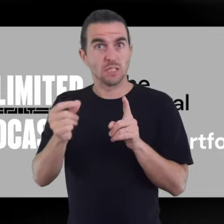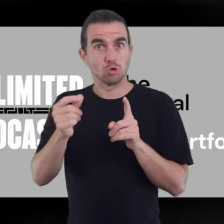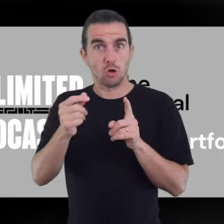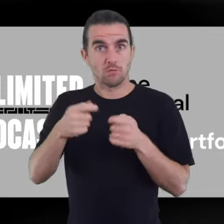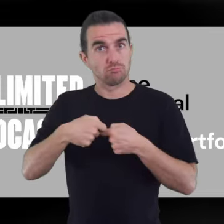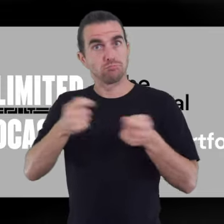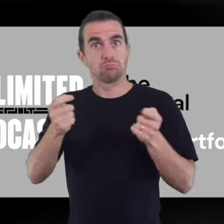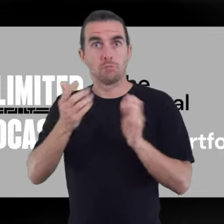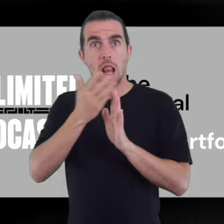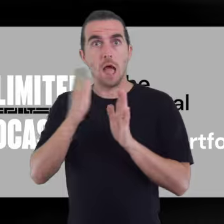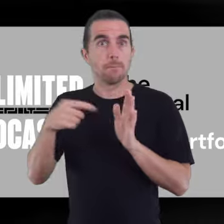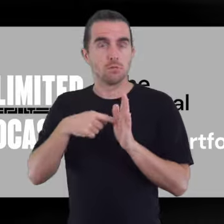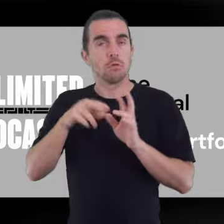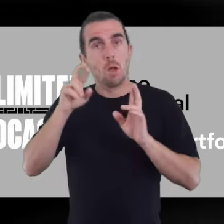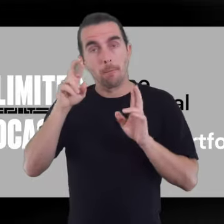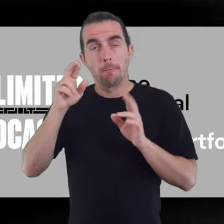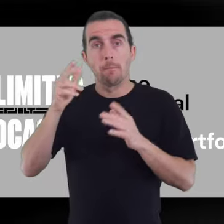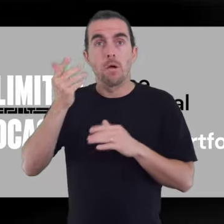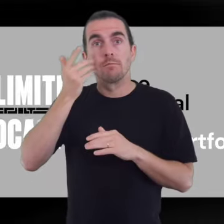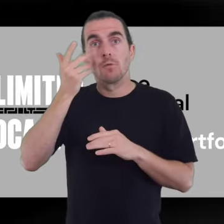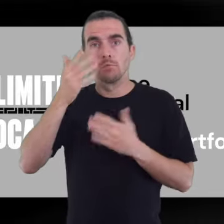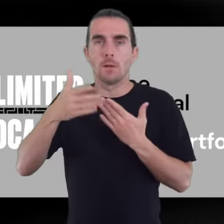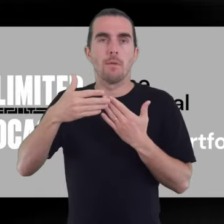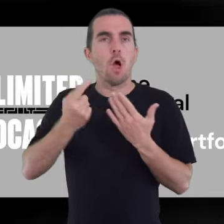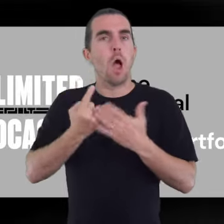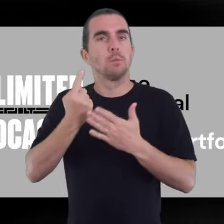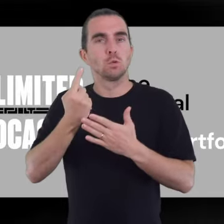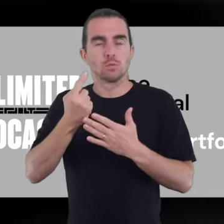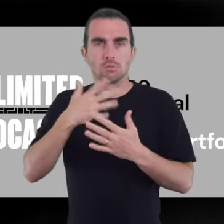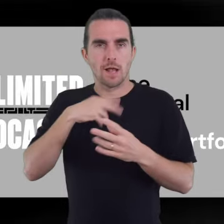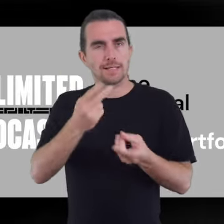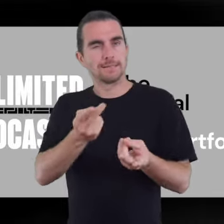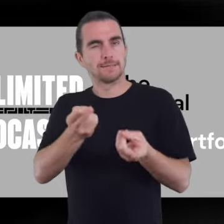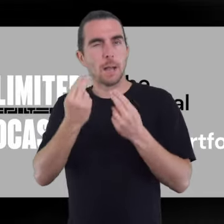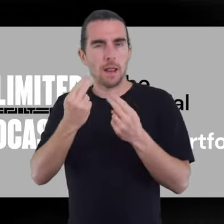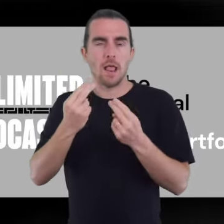But I'm really hopeful that in the future, there'll be lots more opportunities for the Take It Back Zine Library to pop up